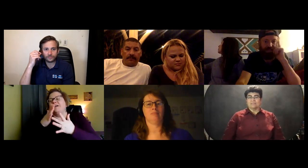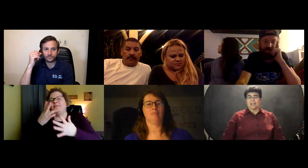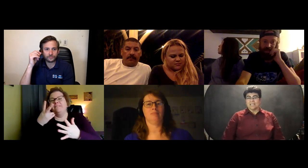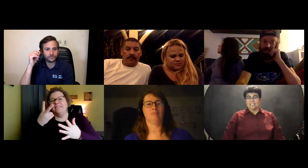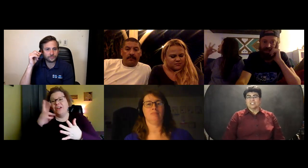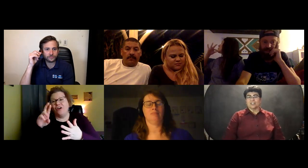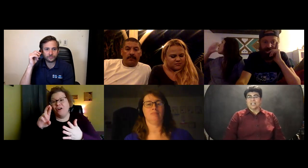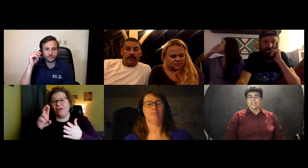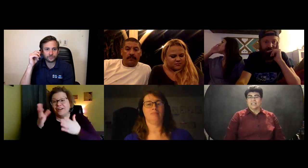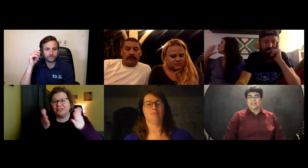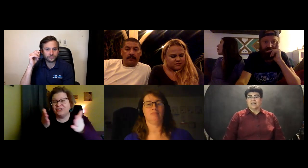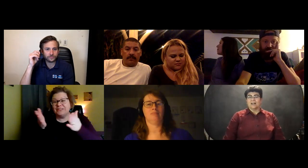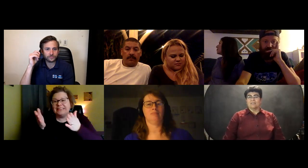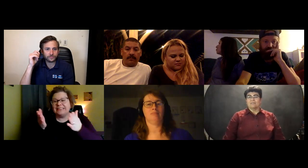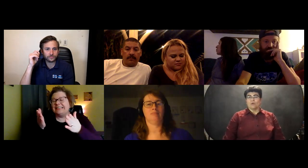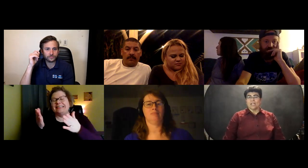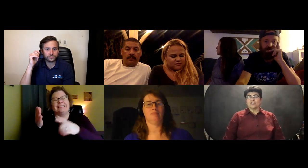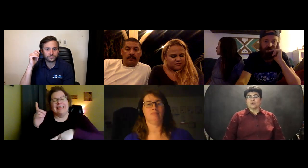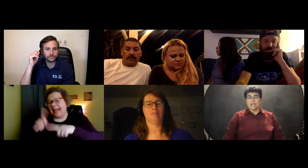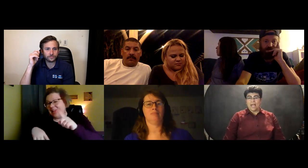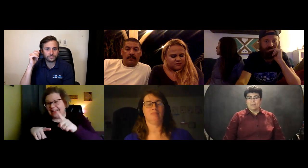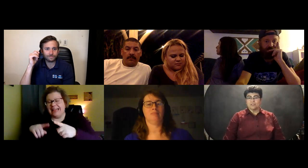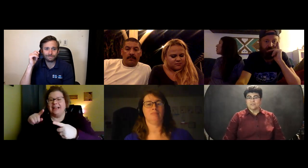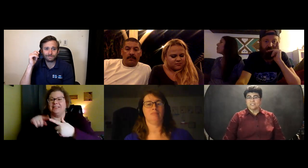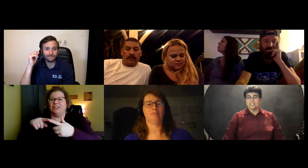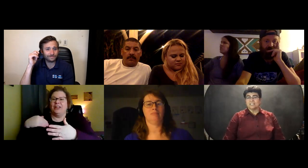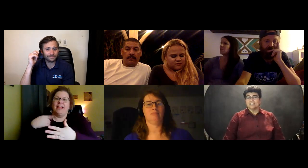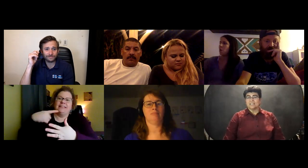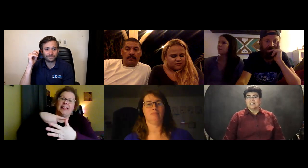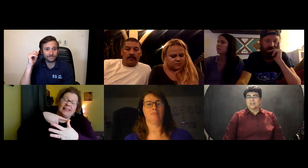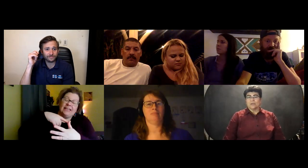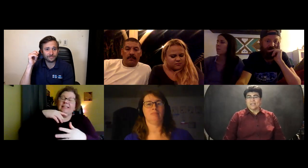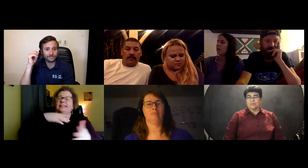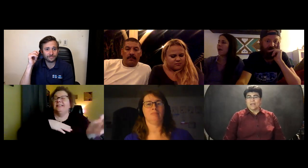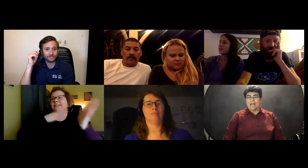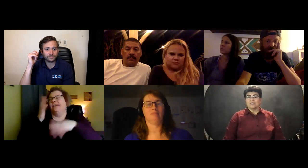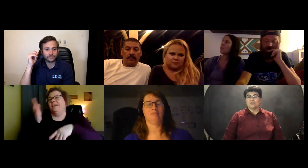finding an attorney vocational rehab services we we had to